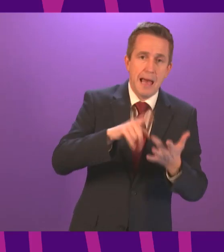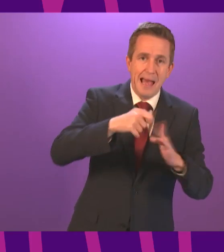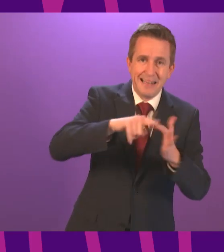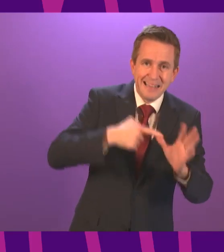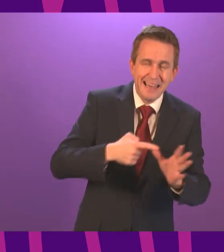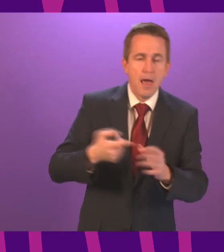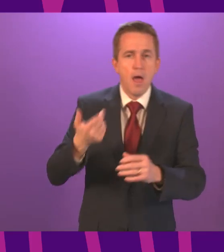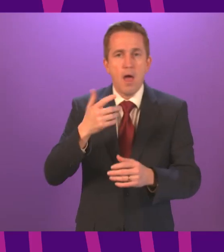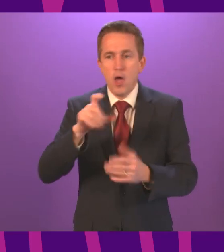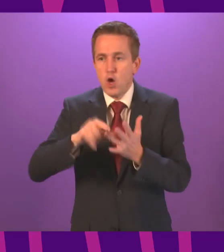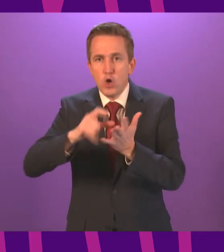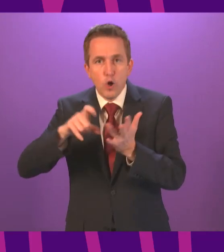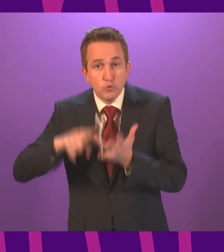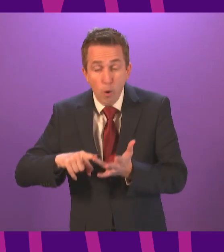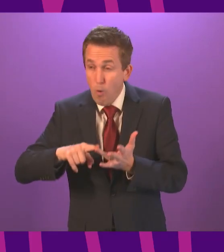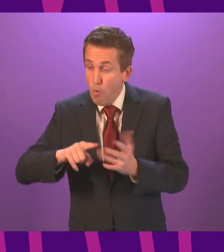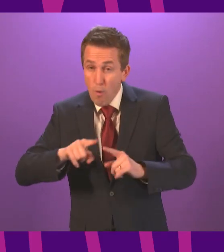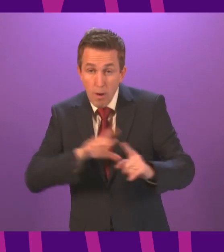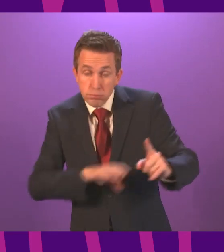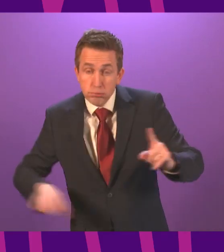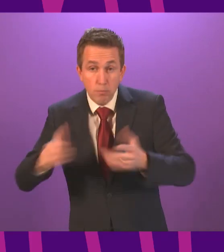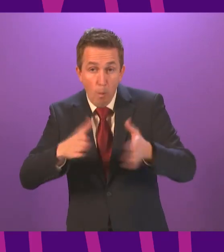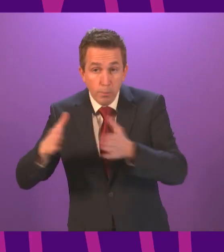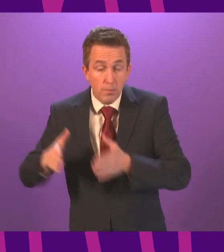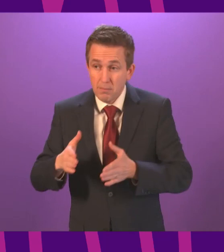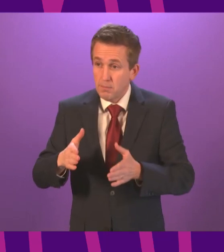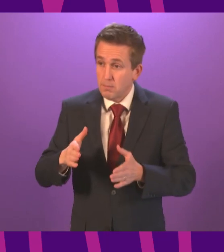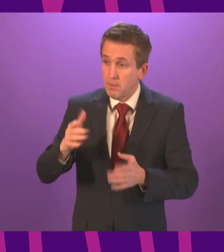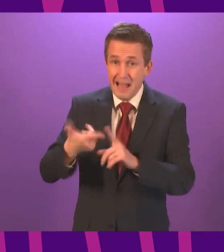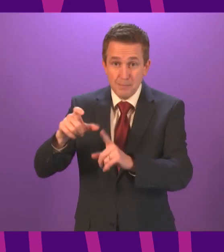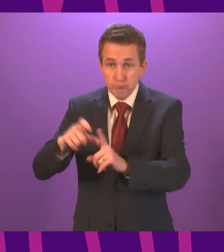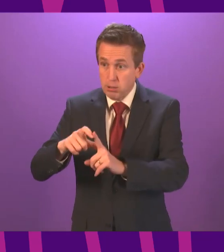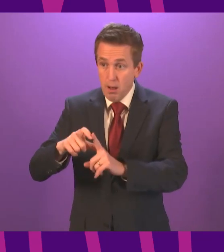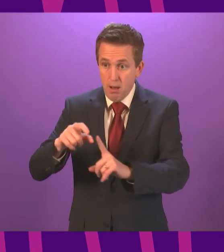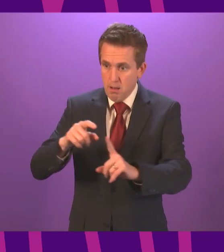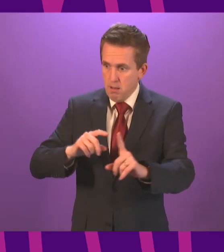park. How will travel from Edinburgh to such places be monitored? Purchasing a tray of